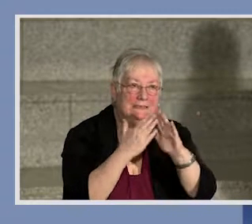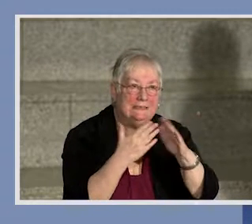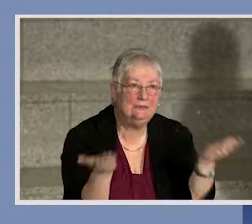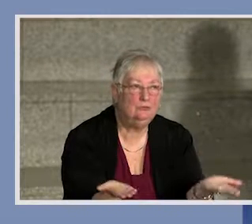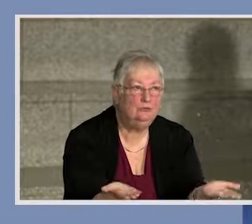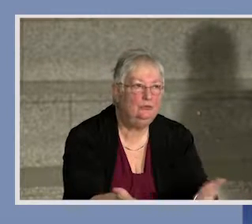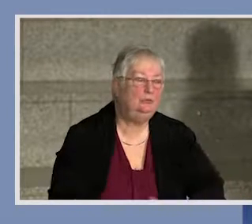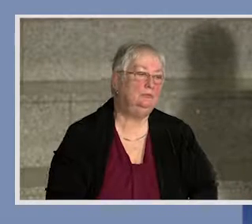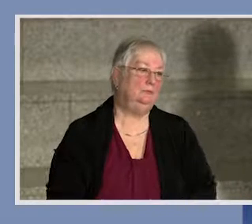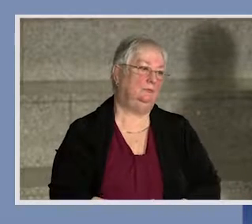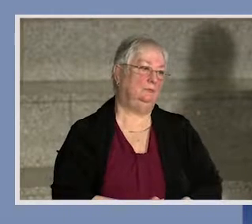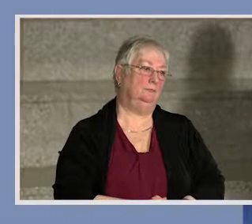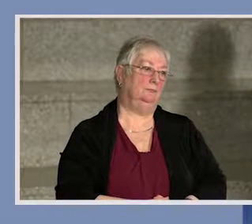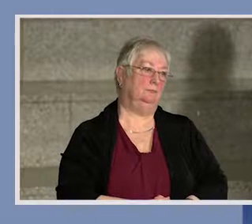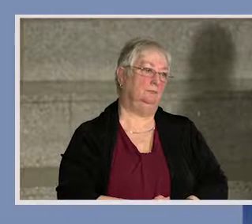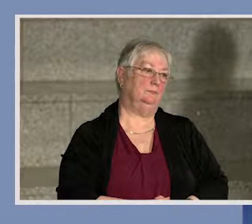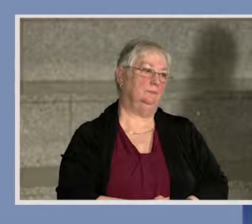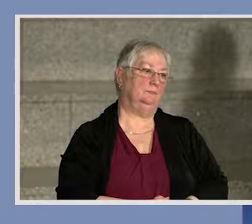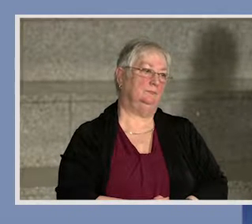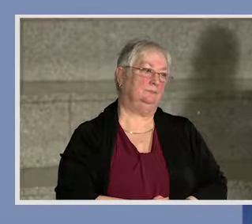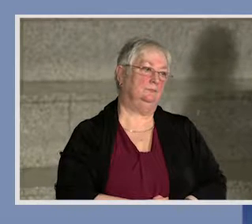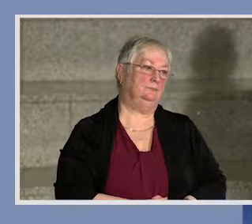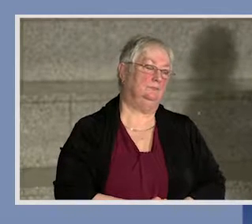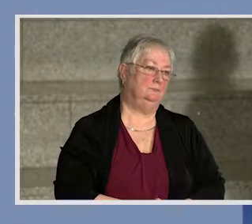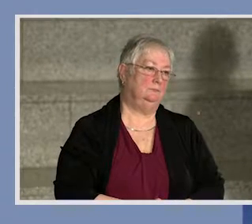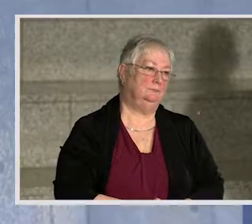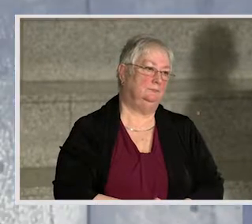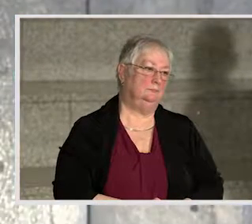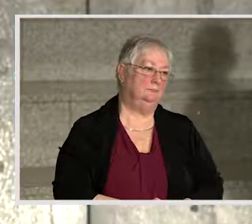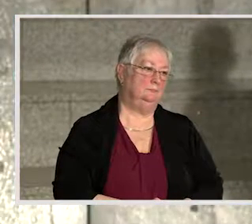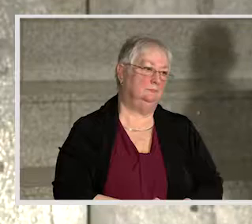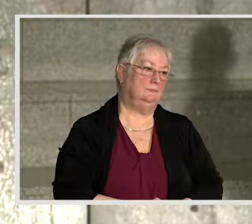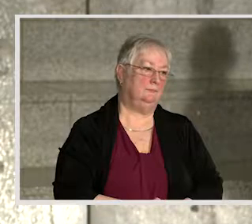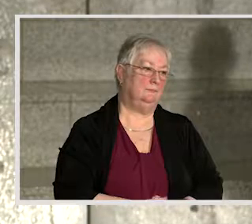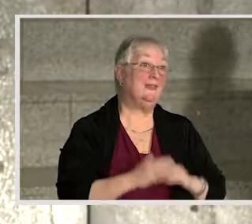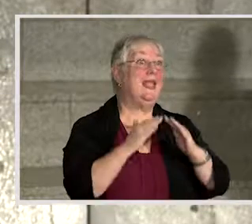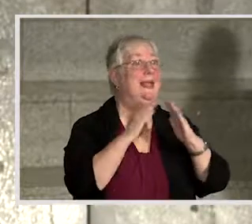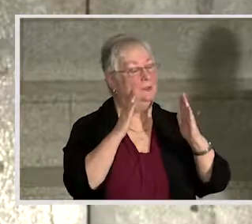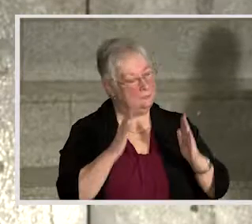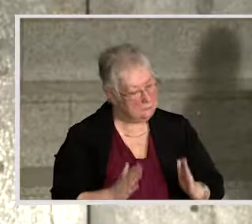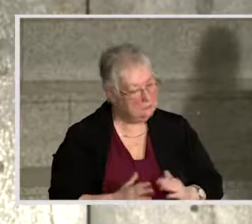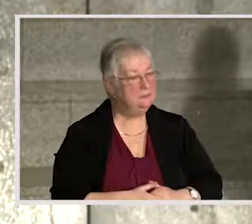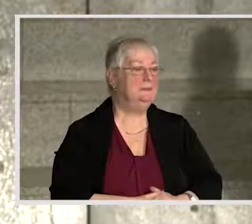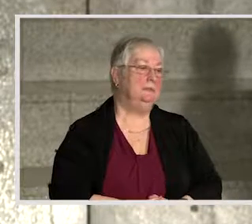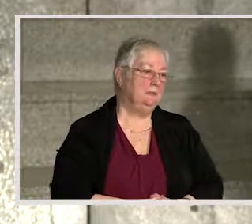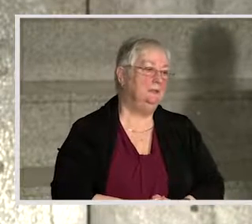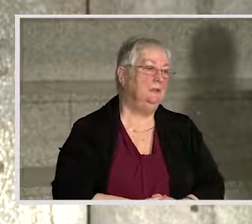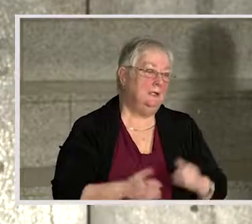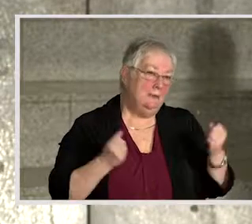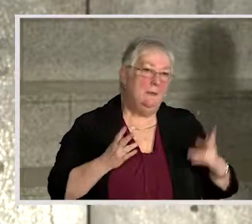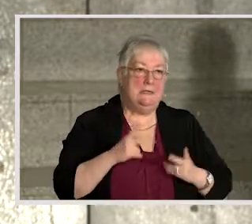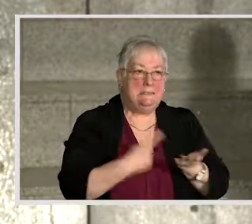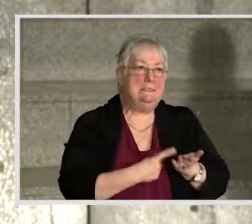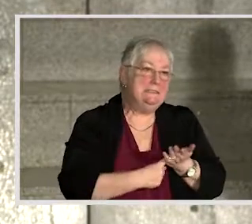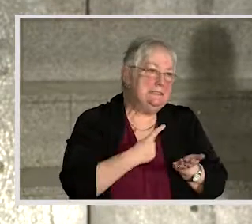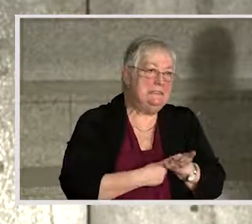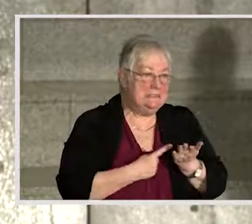CLEARLY, ONE OF THE MOST TALKED ABOUT ISSUES IN D.C. IS HOUSING. WASHINGTON, D.C., IS AS YOU KNOW